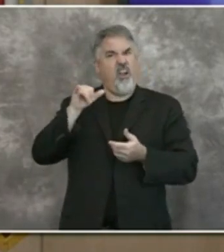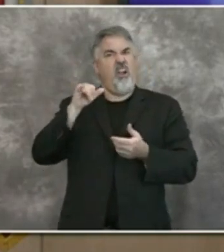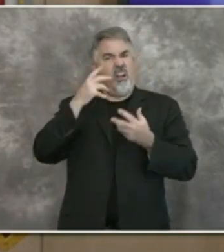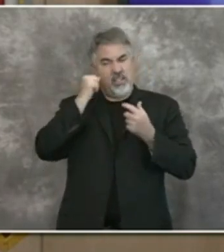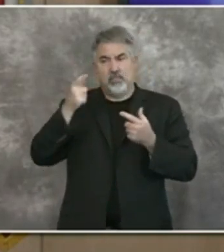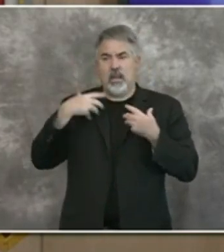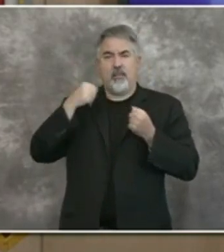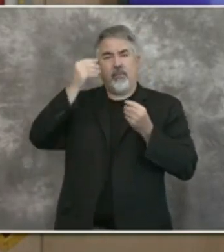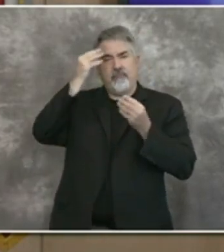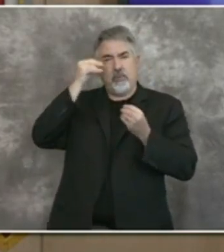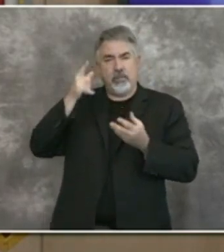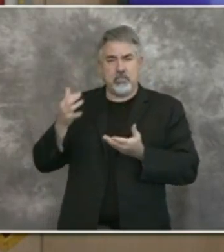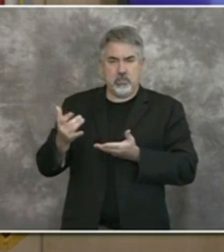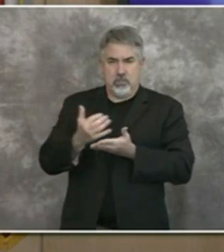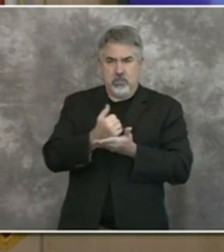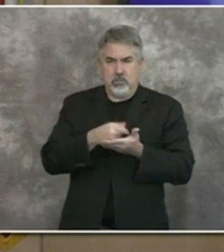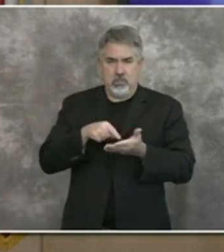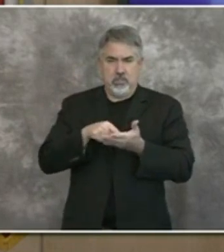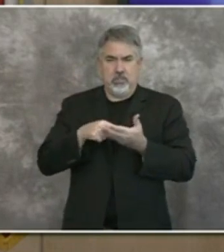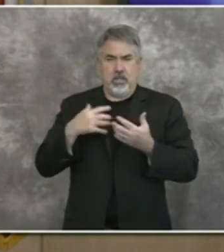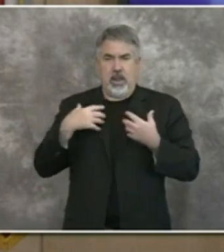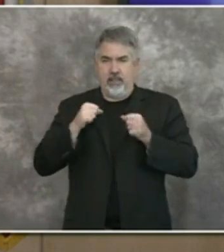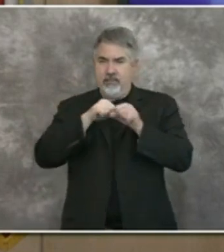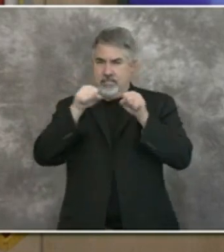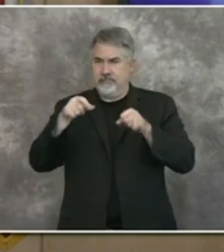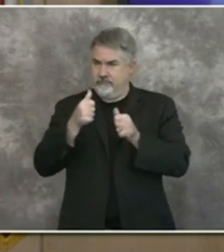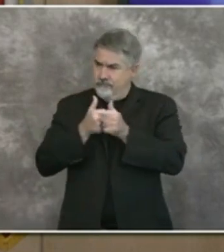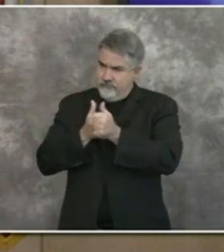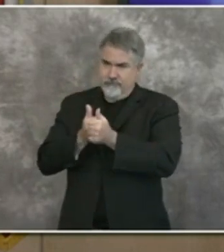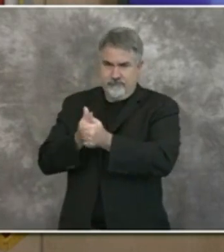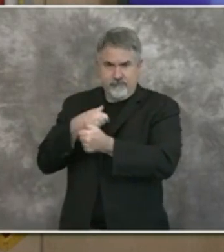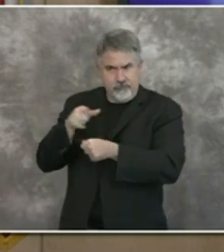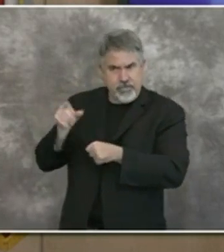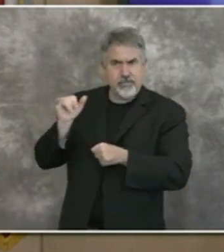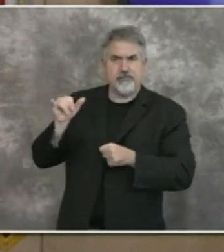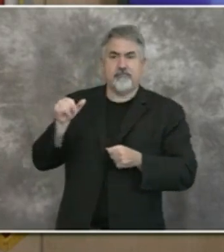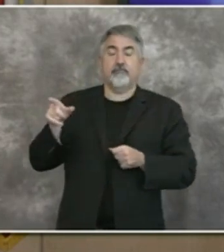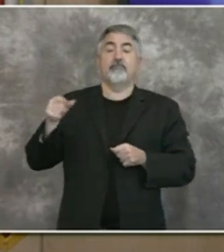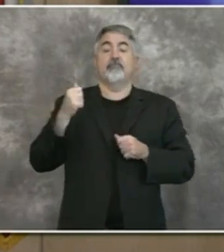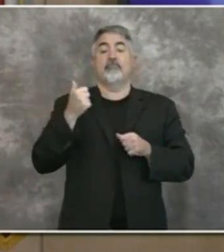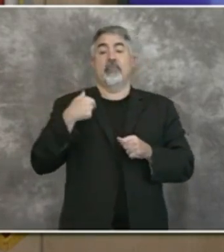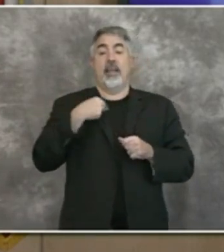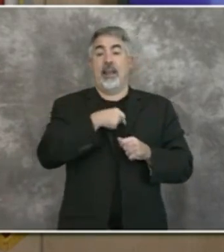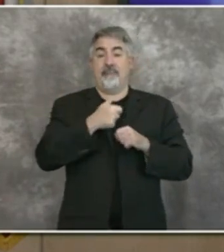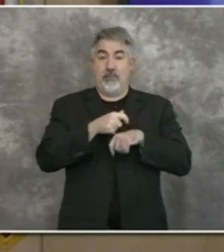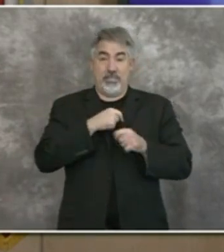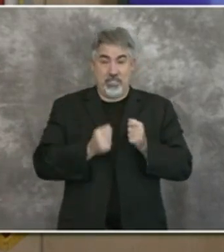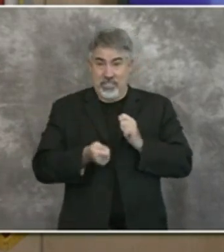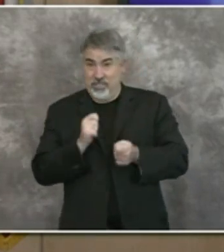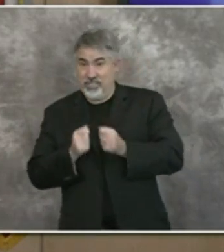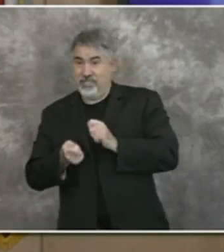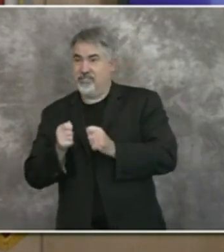THAT DOESN'T COMPROMISE THE INTEGRITY OF OUR HEALTH CARE SYSTEM BECAUSE WE'RE CHANGING THE WAY WE GO ABOUT THINGS AND